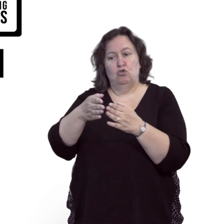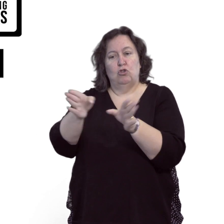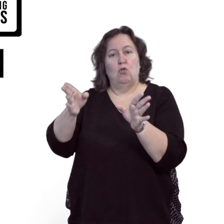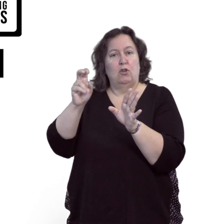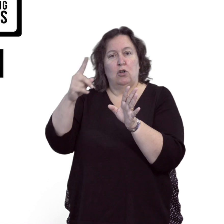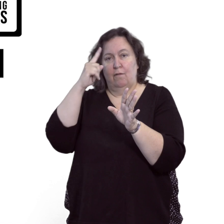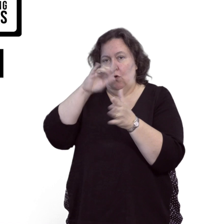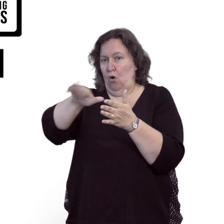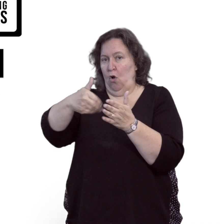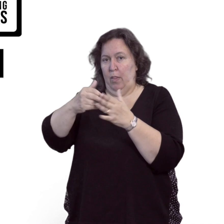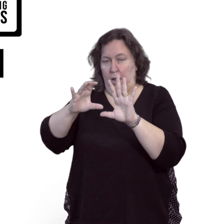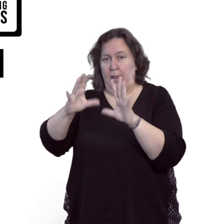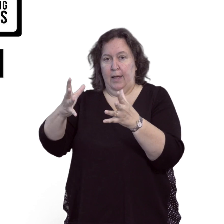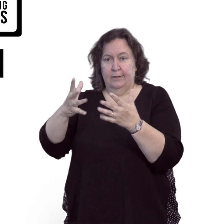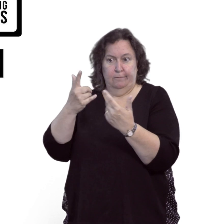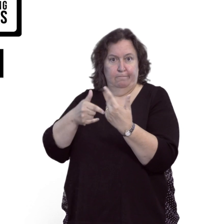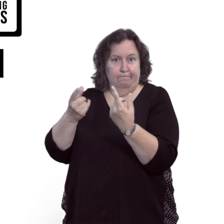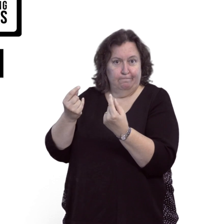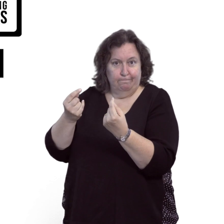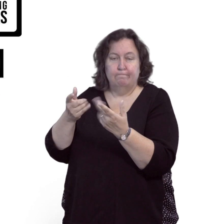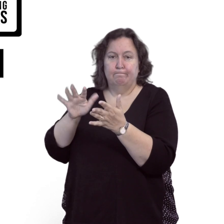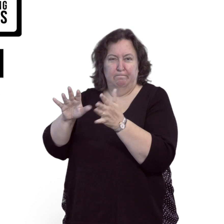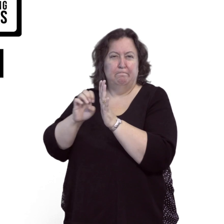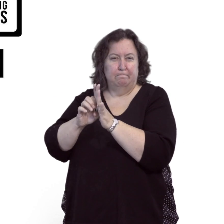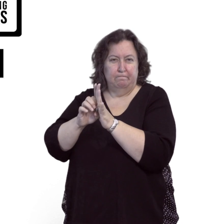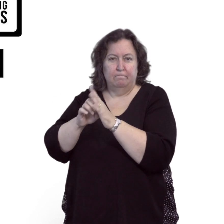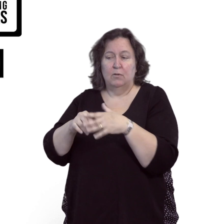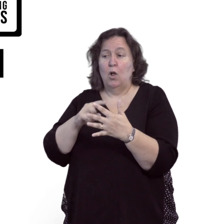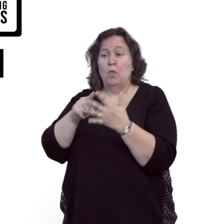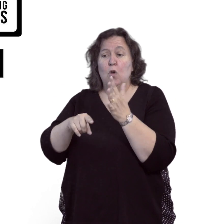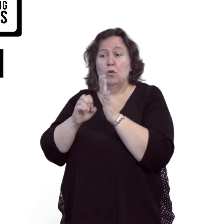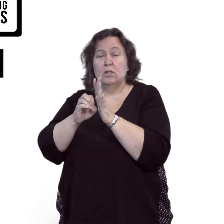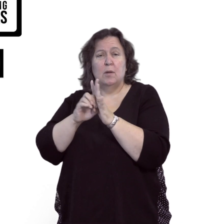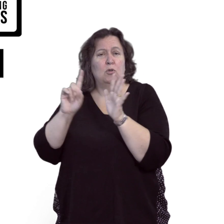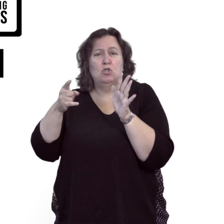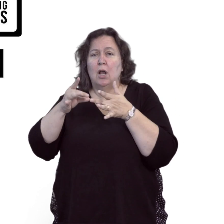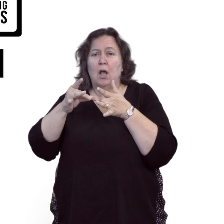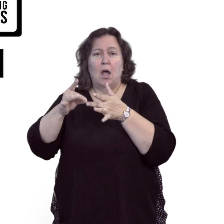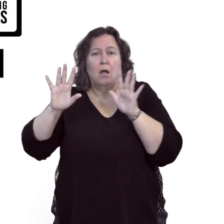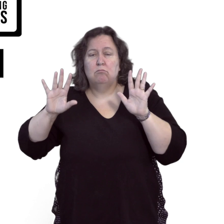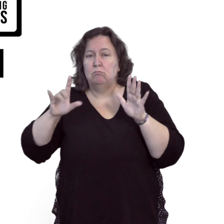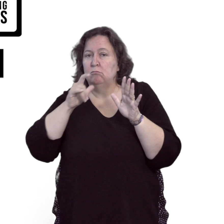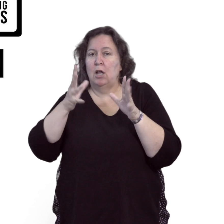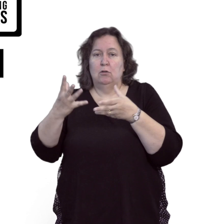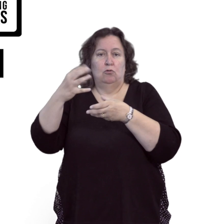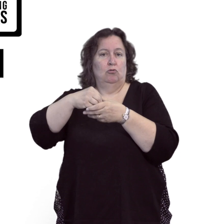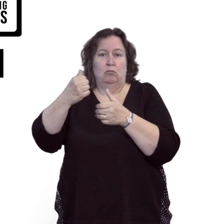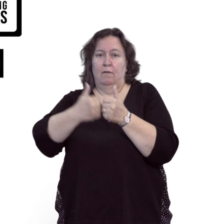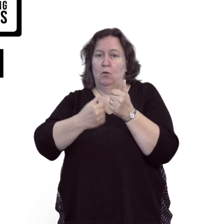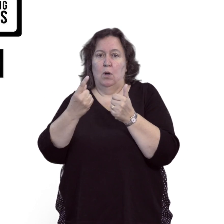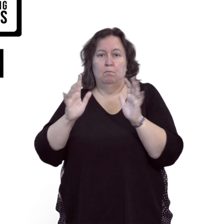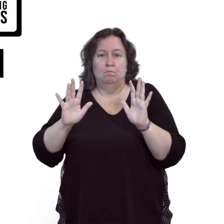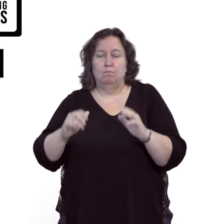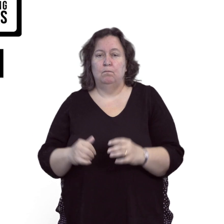These examples are to be a guide and are not comprehensive. The individual student’s needs and abilities